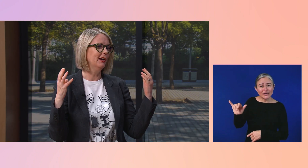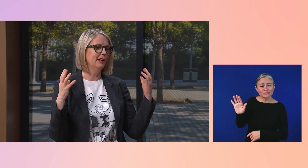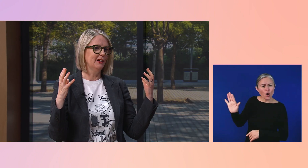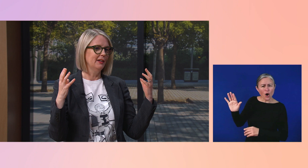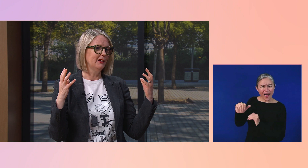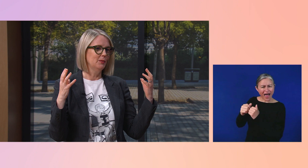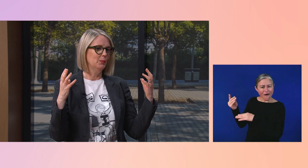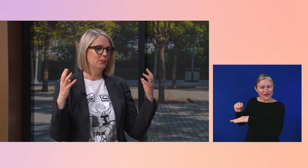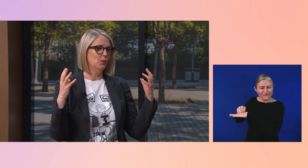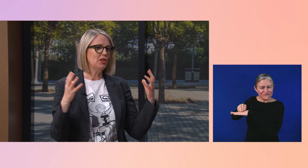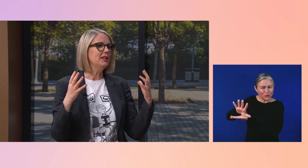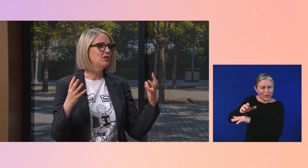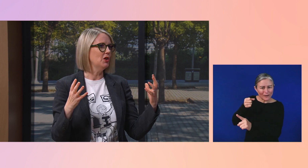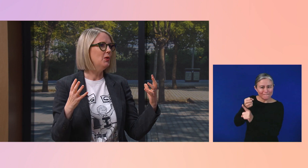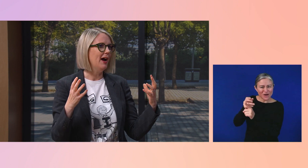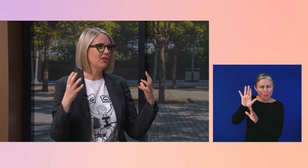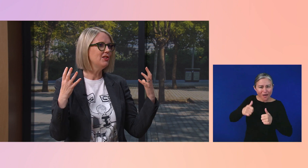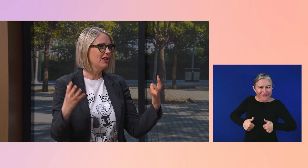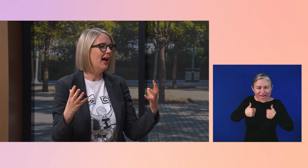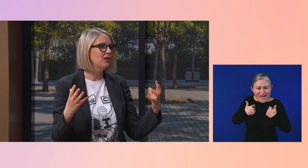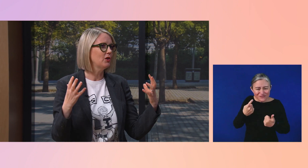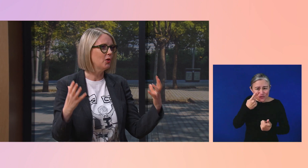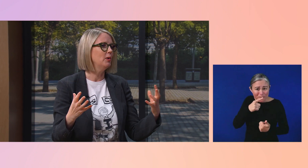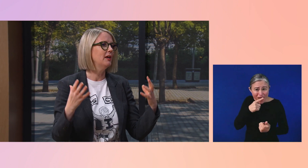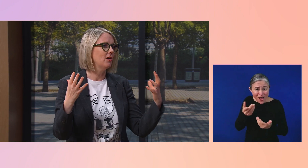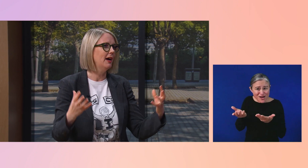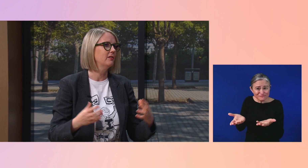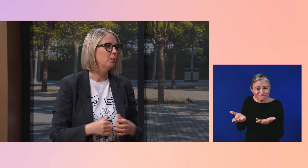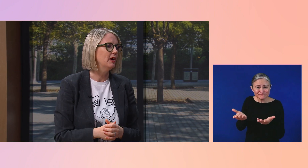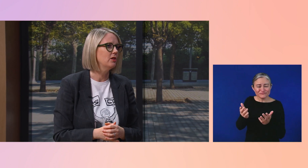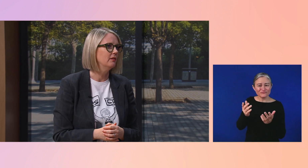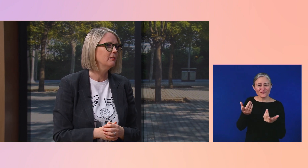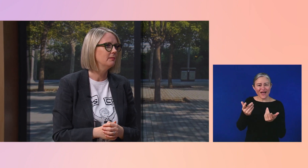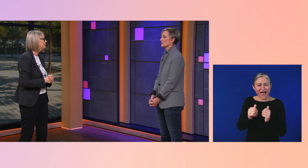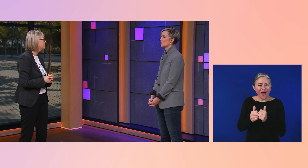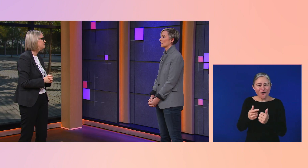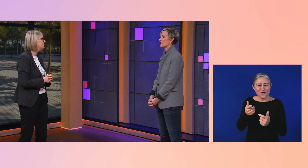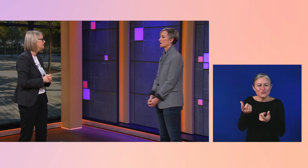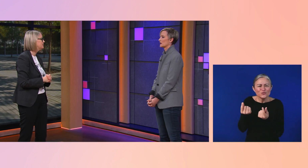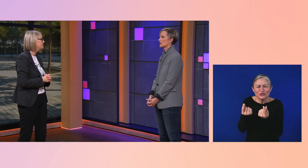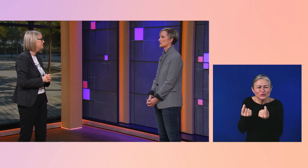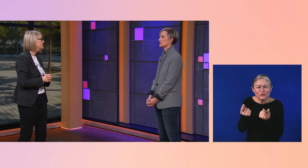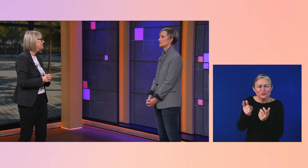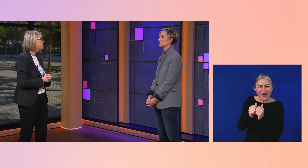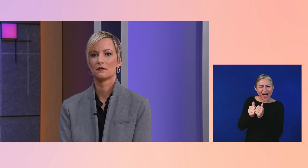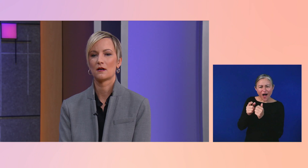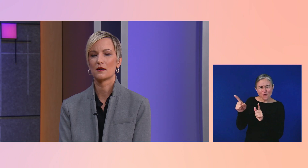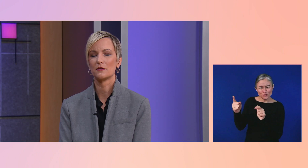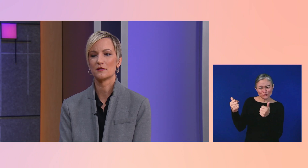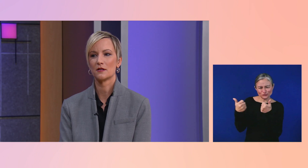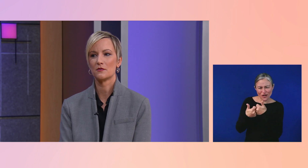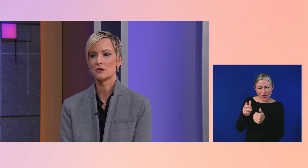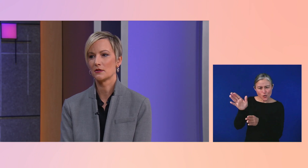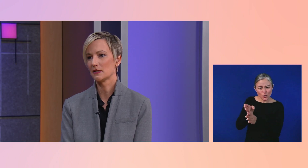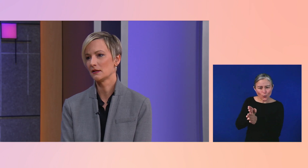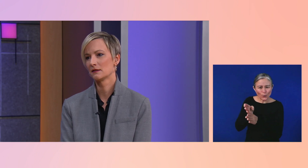What she'd do? How did she challenge your career, your aspirations? I was honored to know Judy,